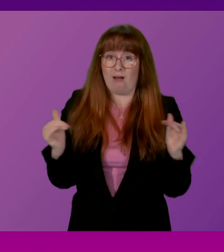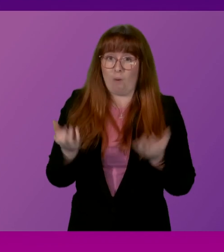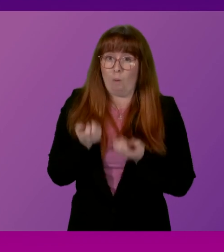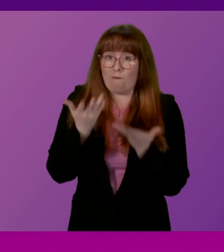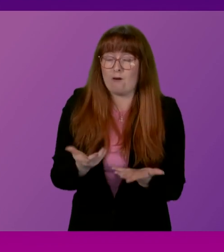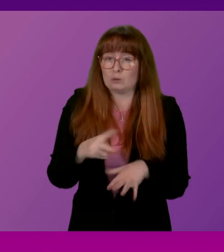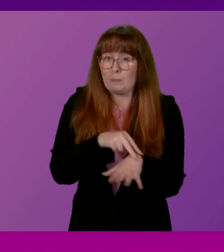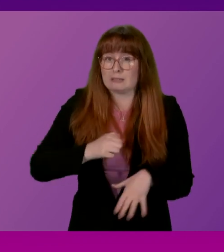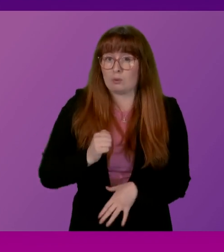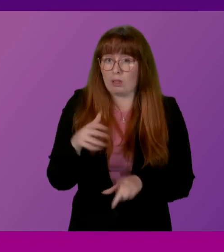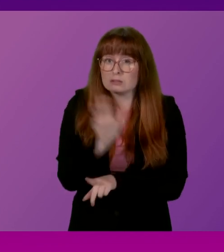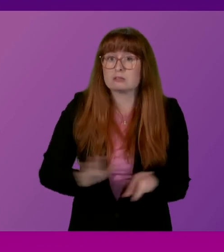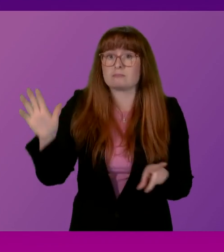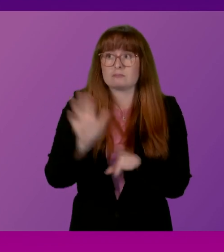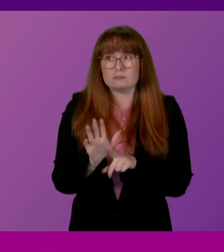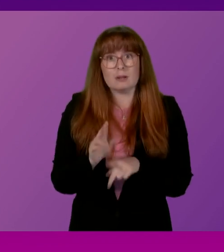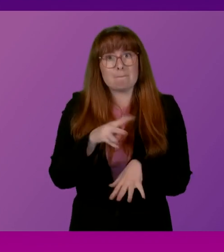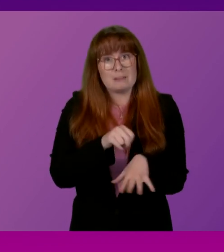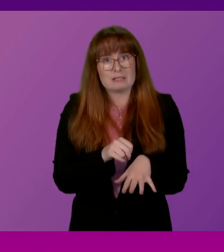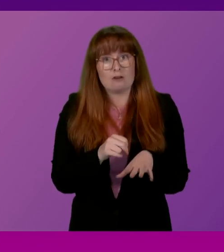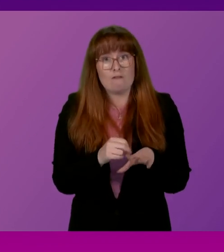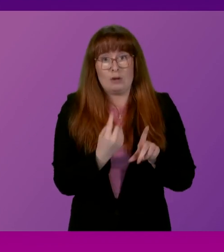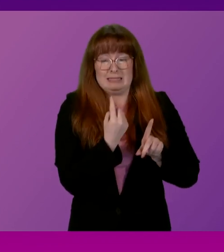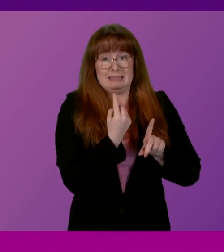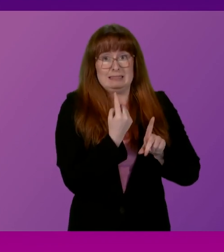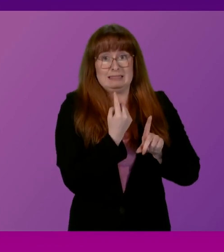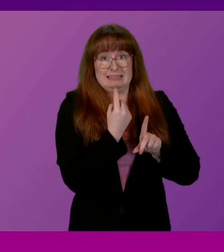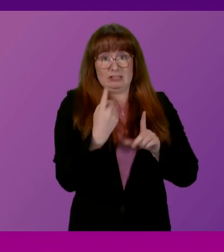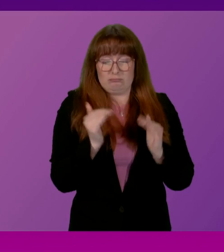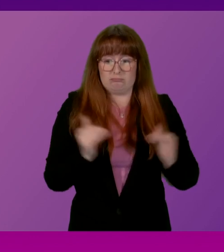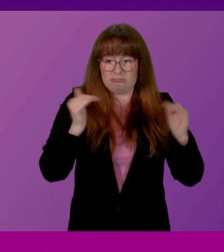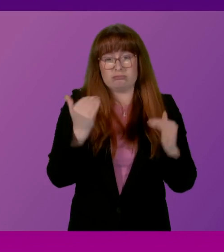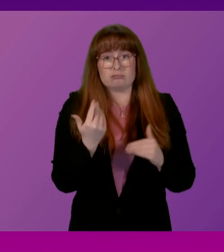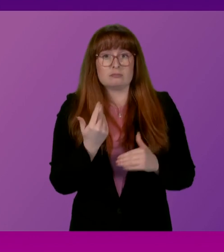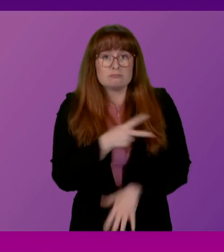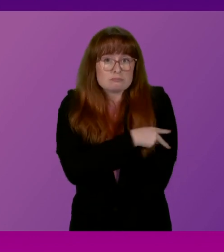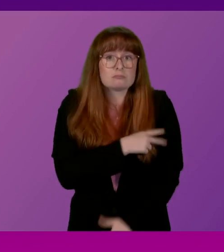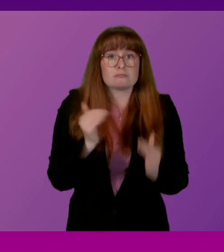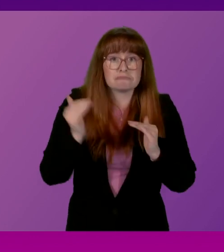officers, police officers of every single rank are better paid here in Scotland than